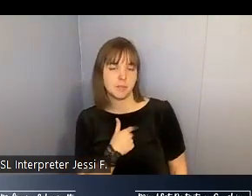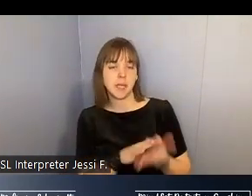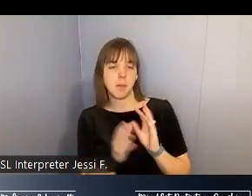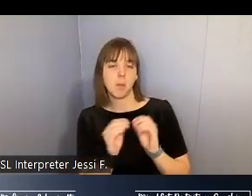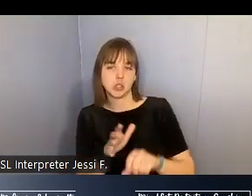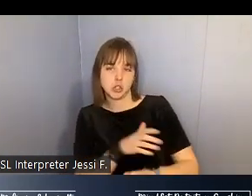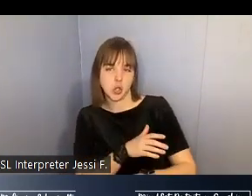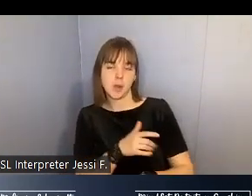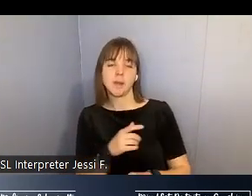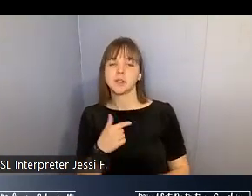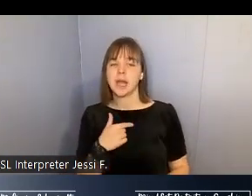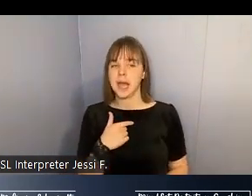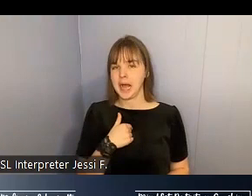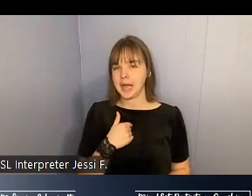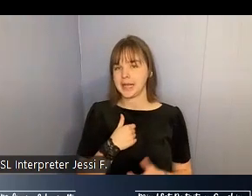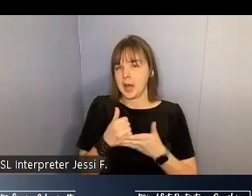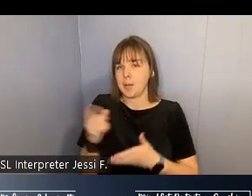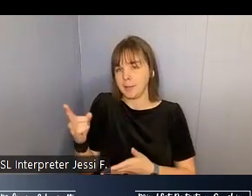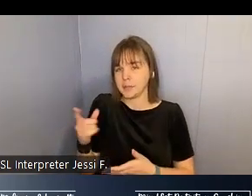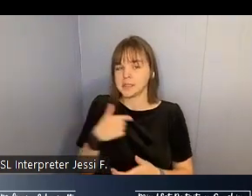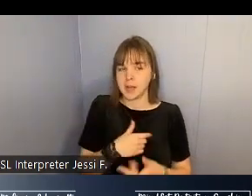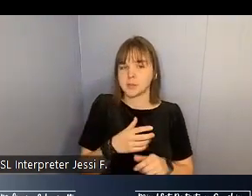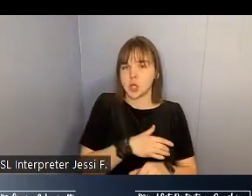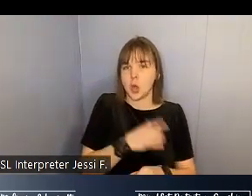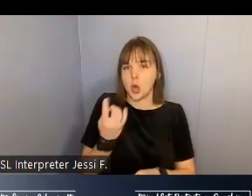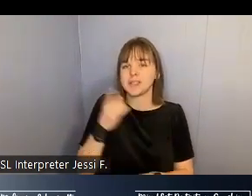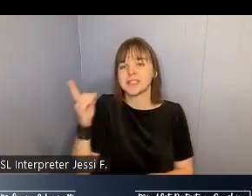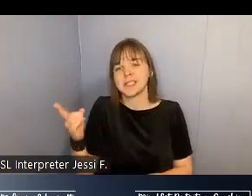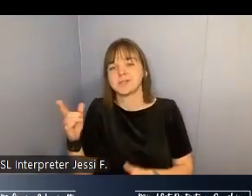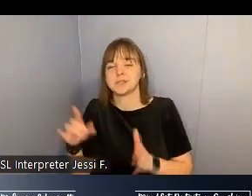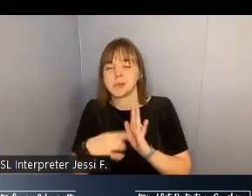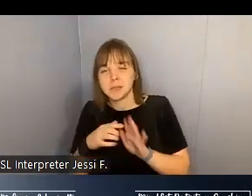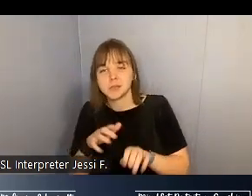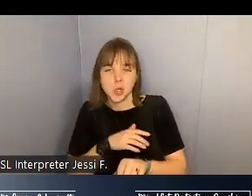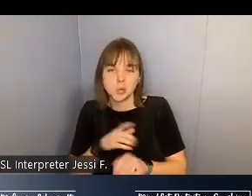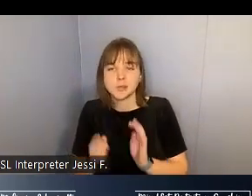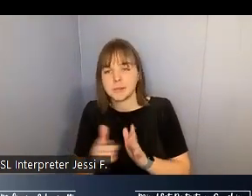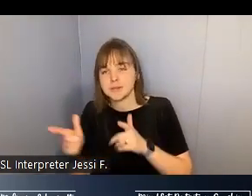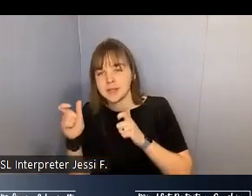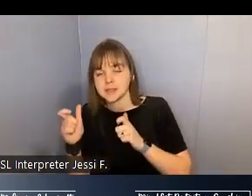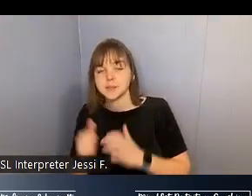Talked about timing your meals. So for one week, maybe you add two minutes to your timer,